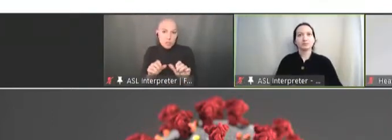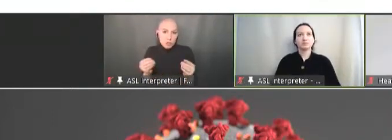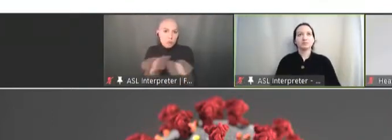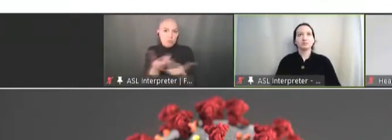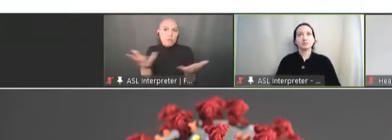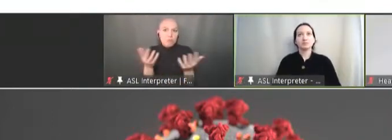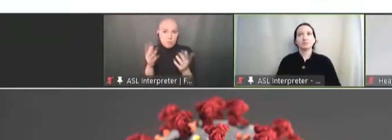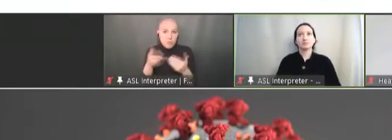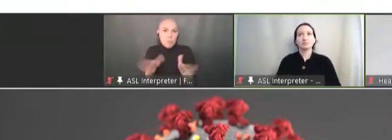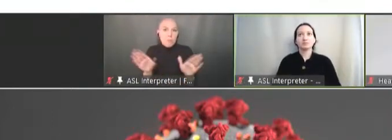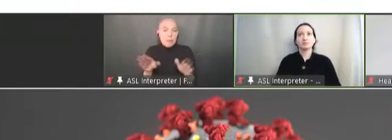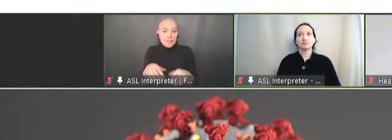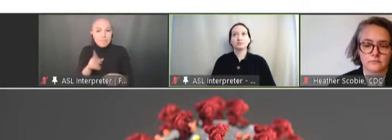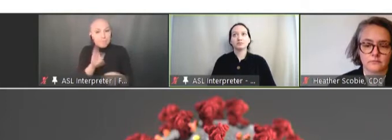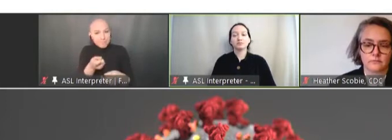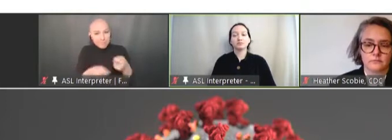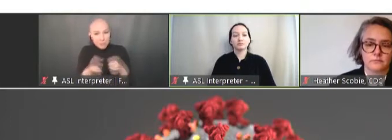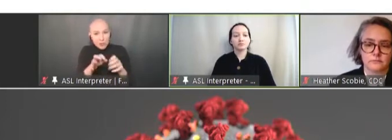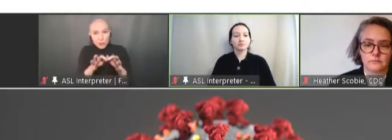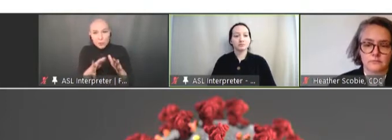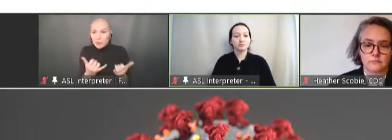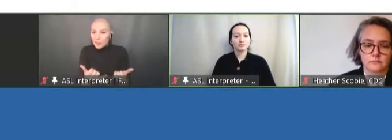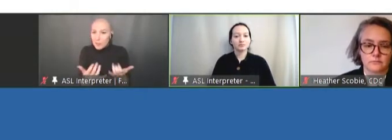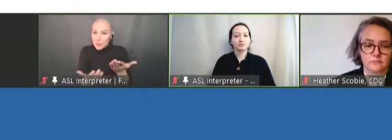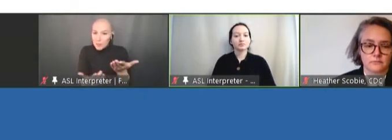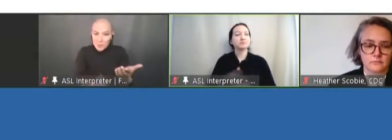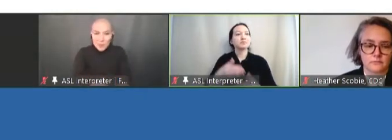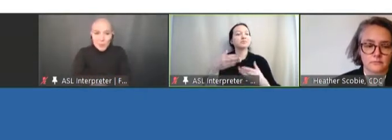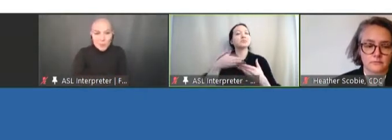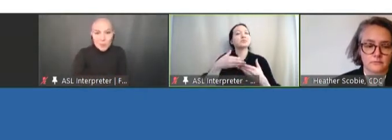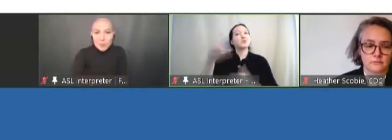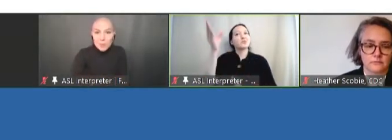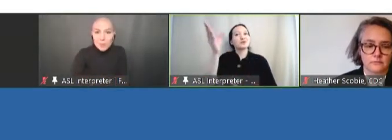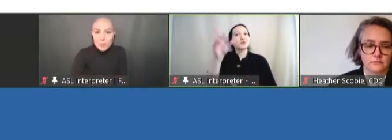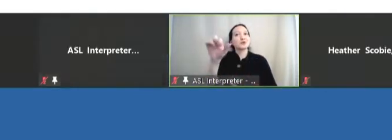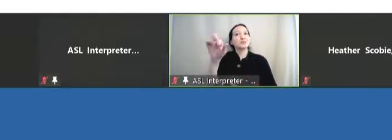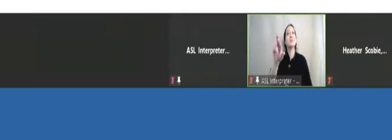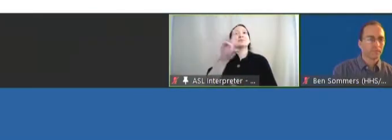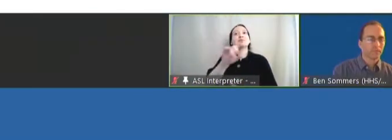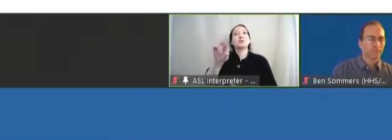Our next presenters will be Dr. Ben Sommers and Dr. Lok Wong Sampson